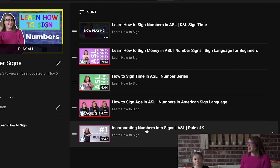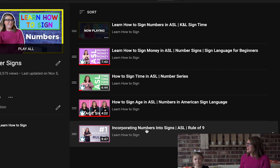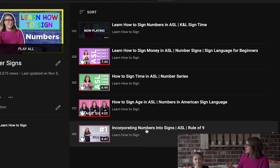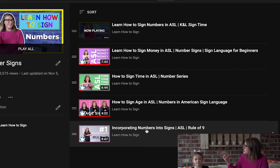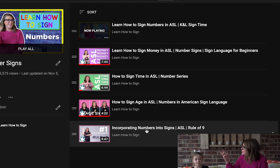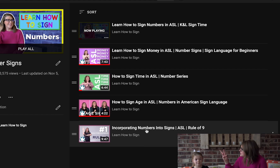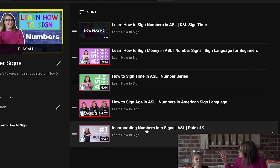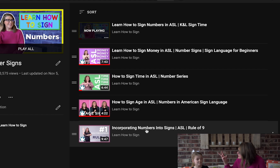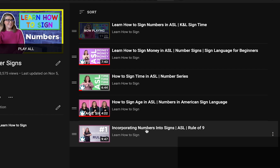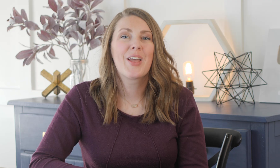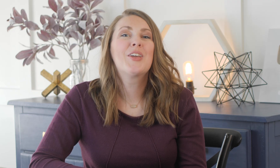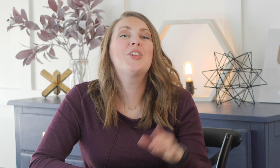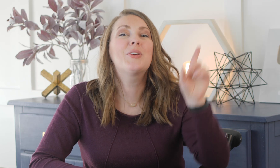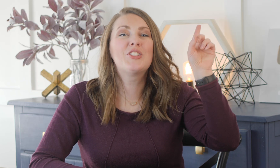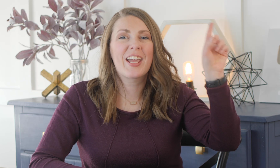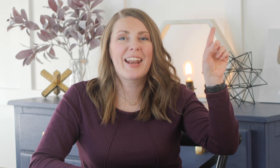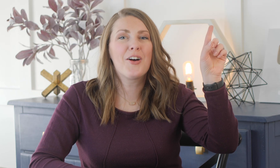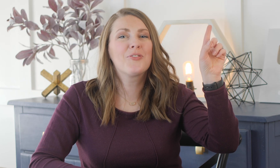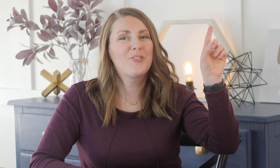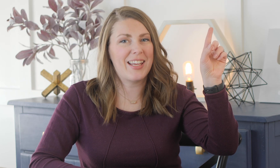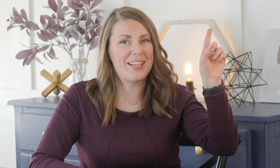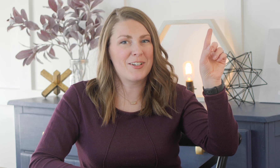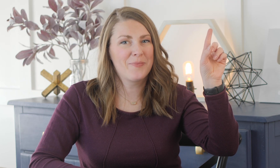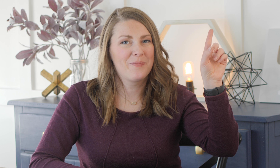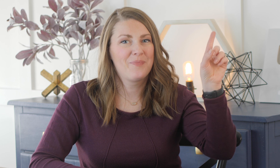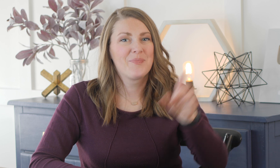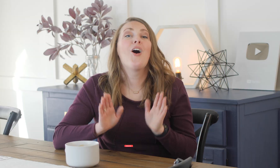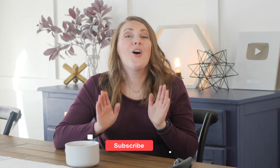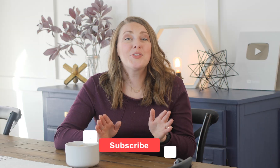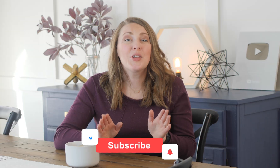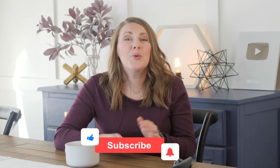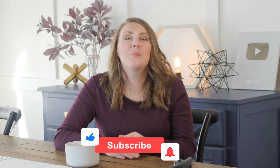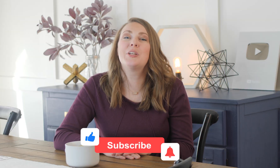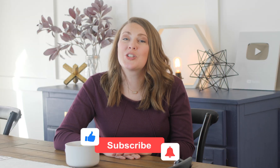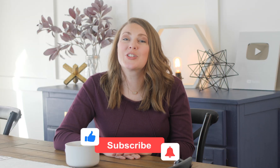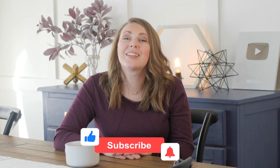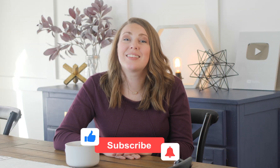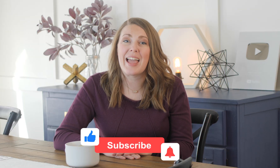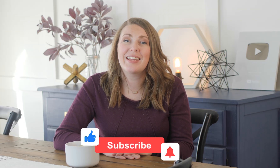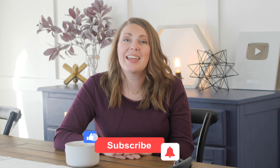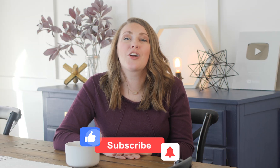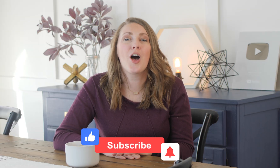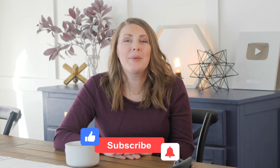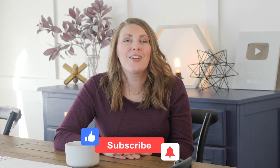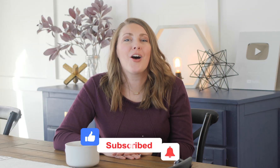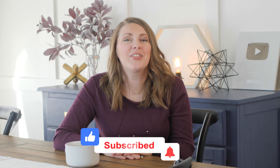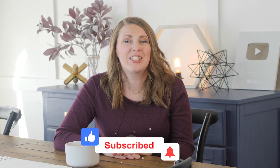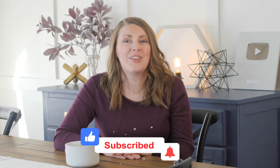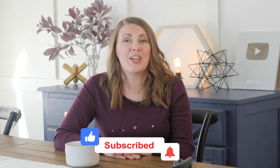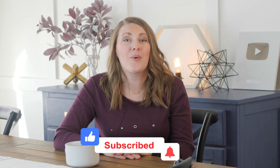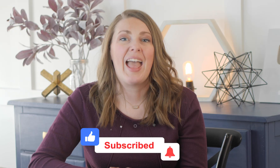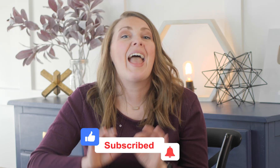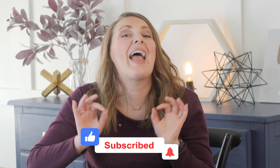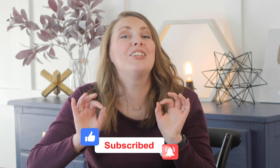all things numbers. You can check it out right here also be sure to like and comment on this video and